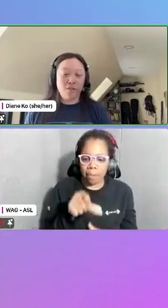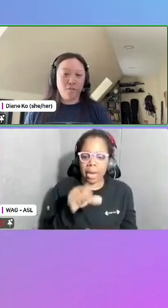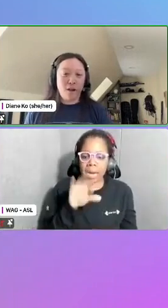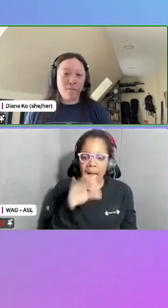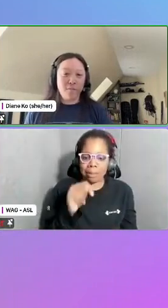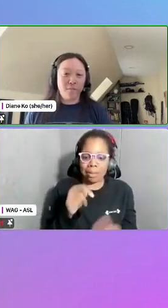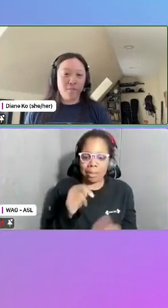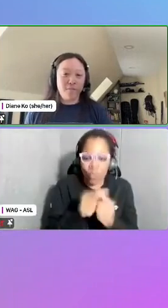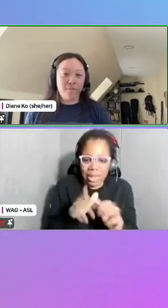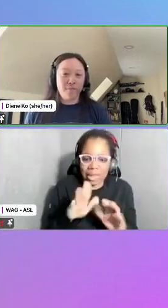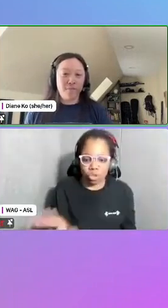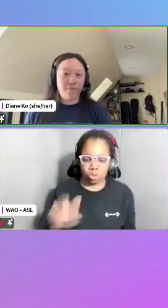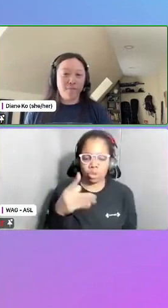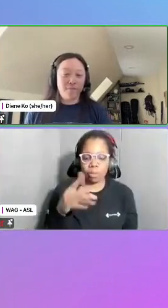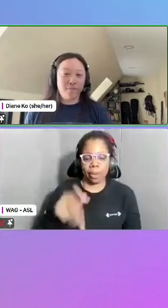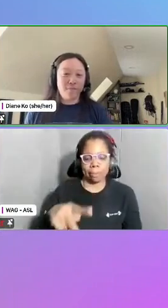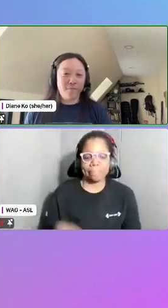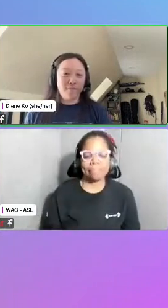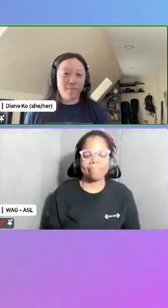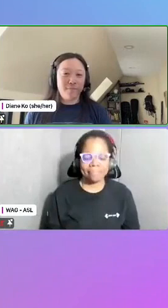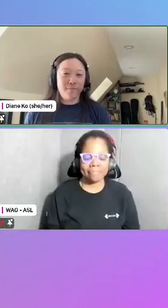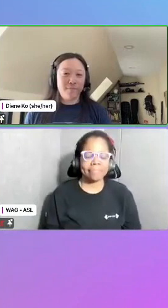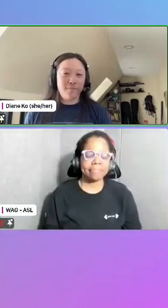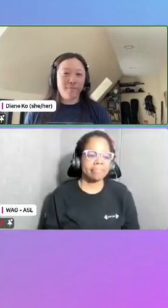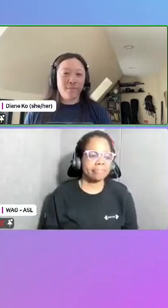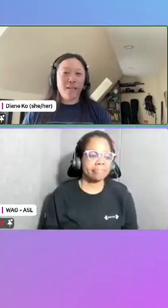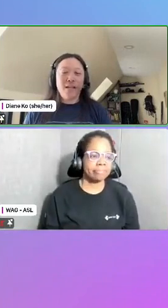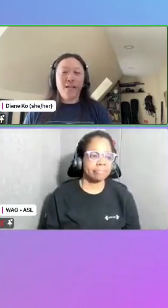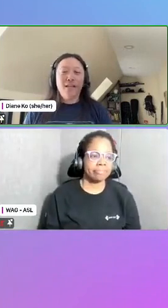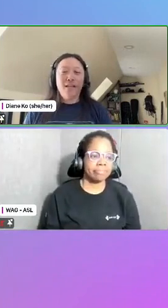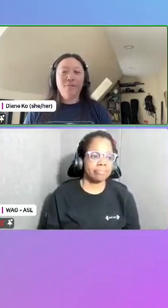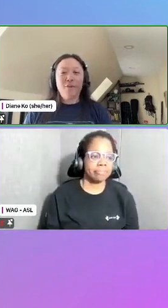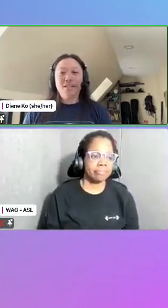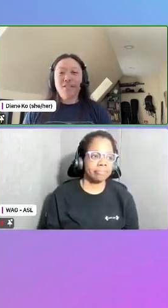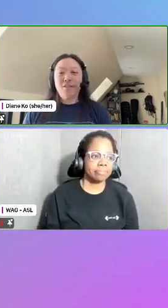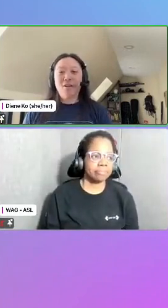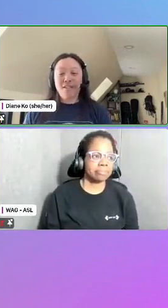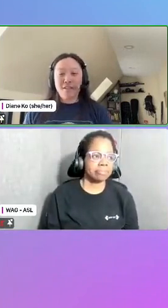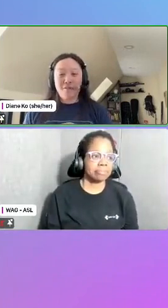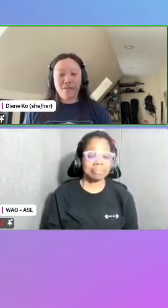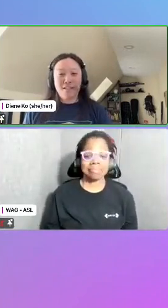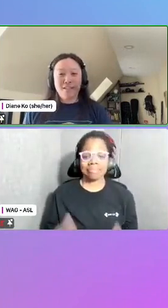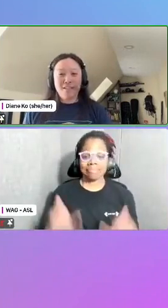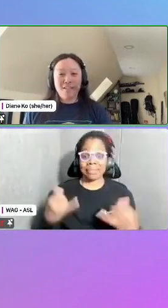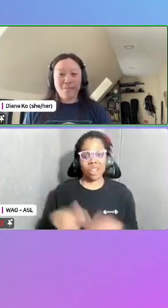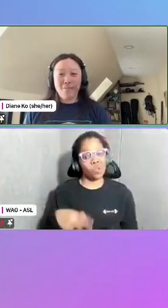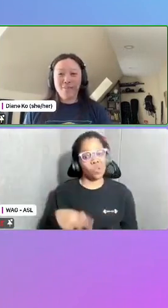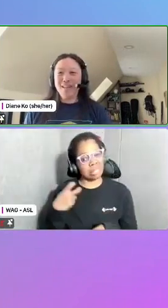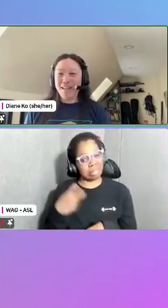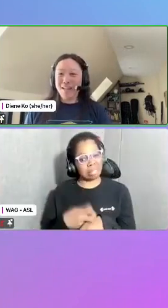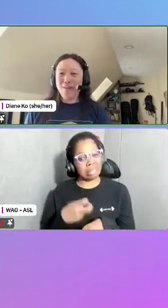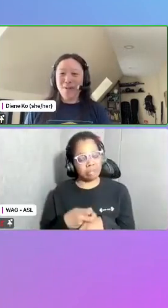allowing the section component to take in a starting level prop so that you can reset the context value for that